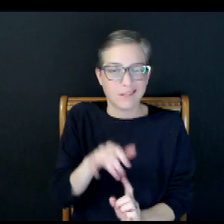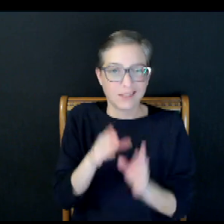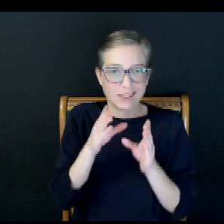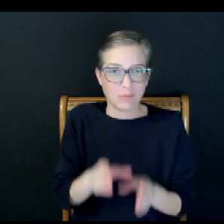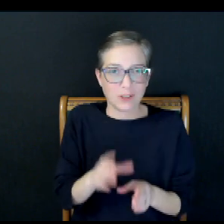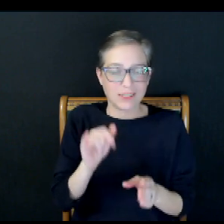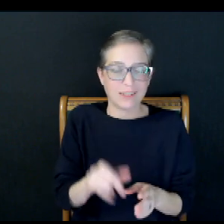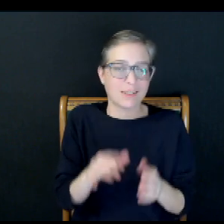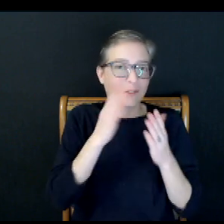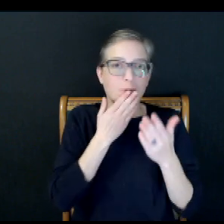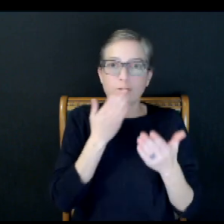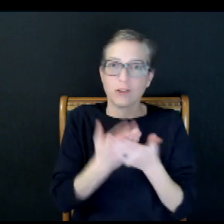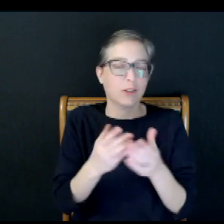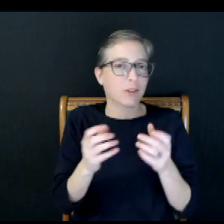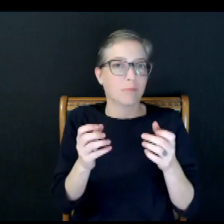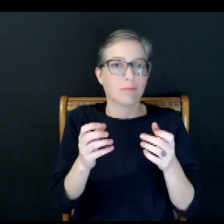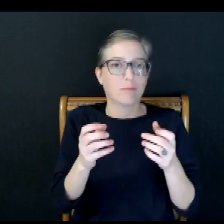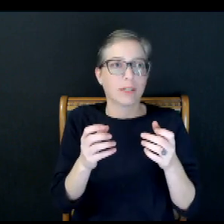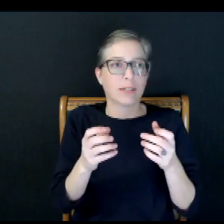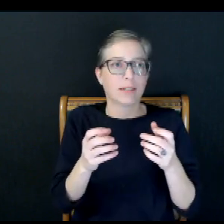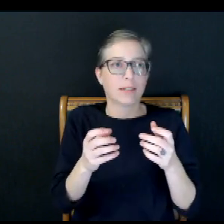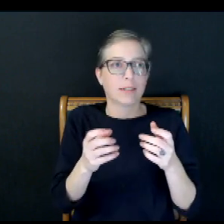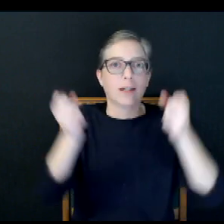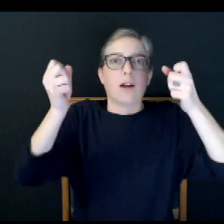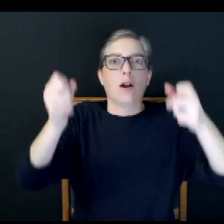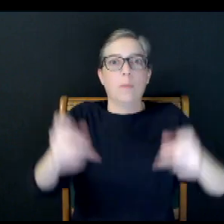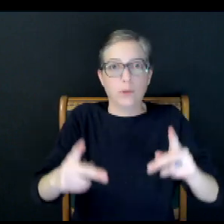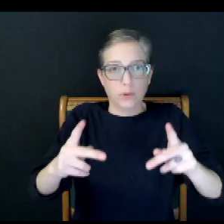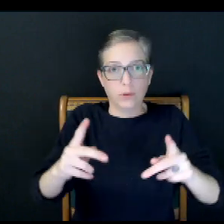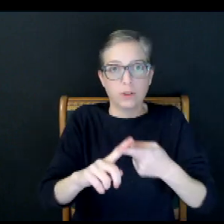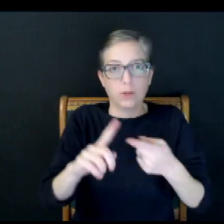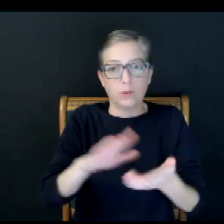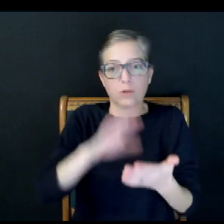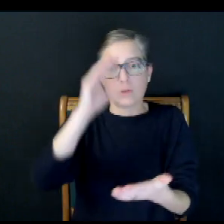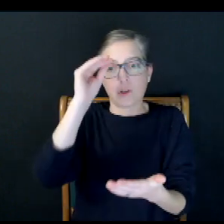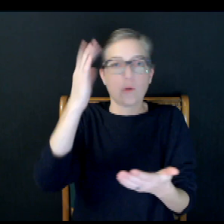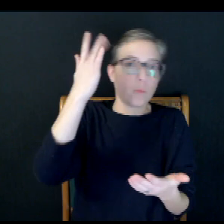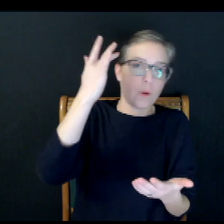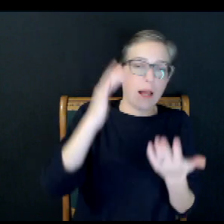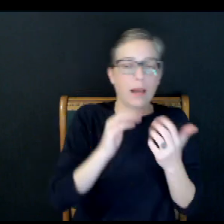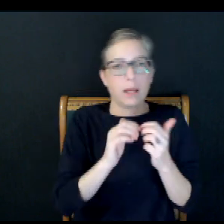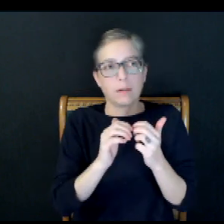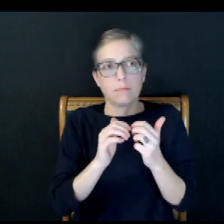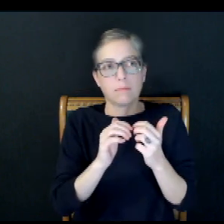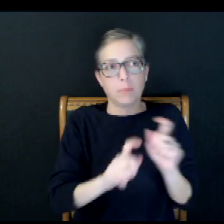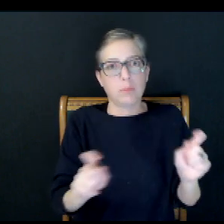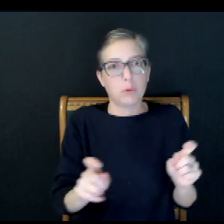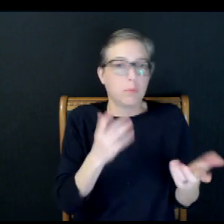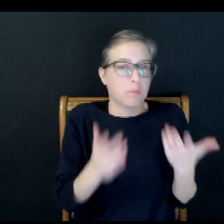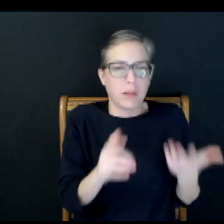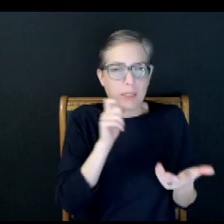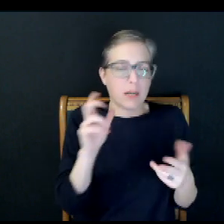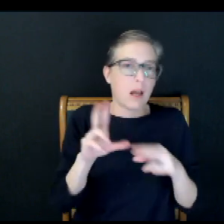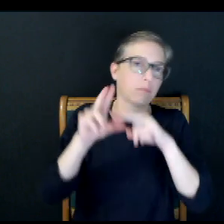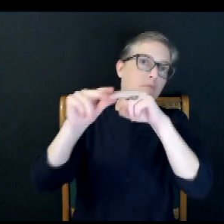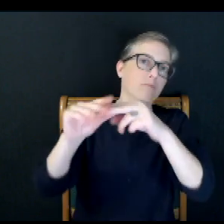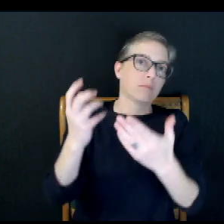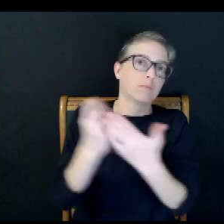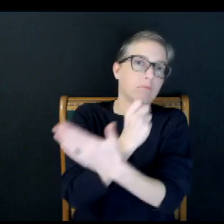learn why folks may not be accessing our programs. Next slide, how did